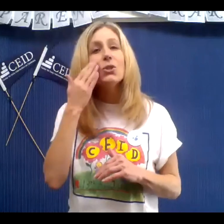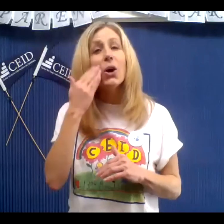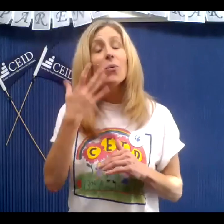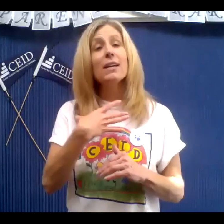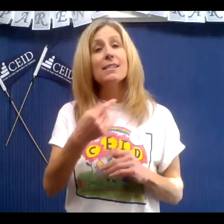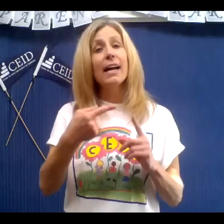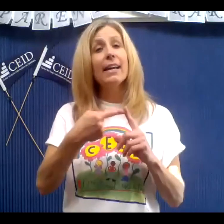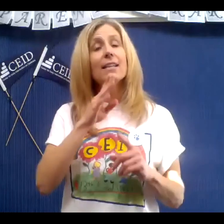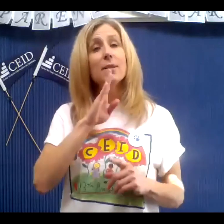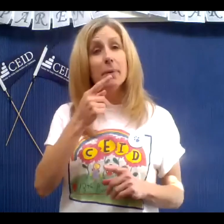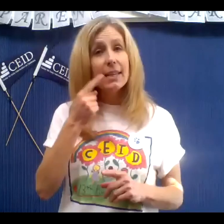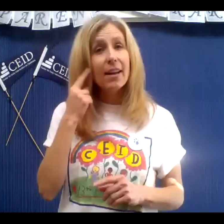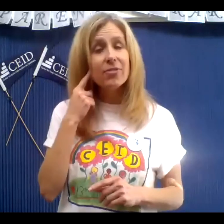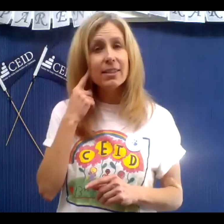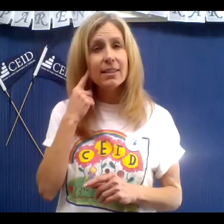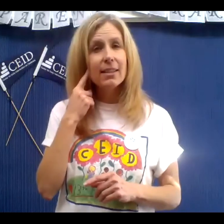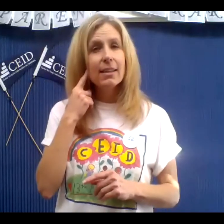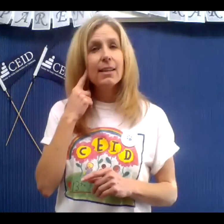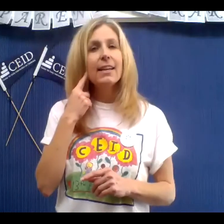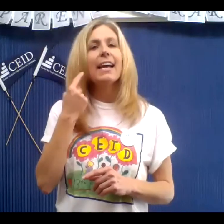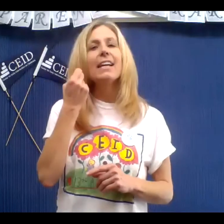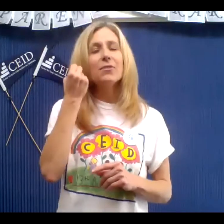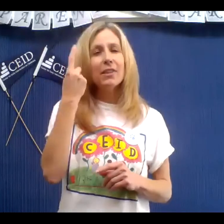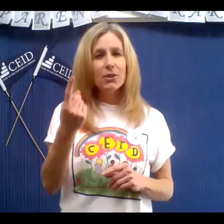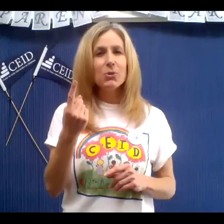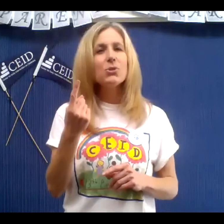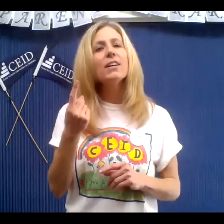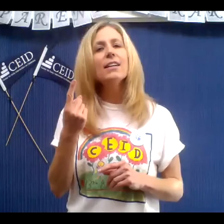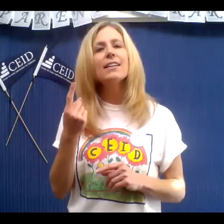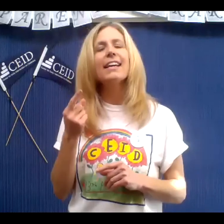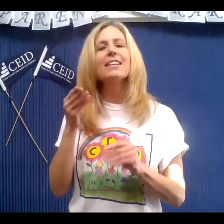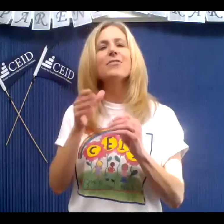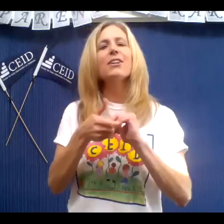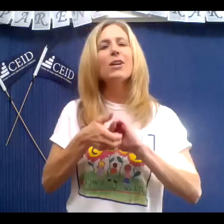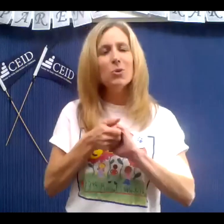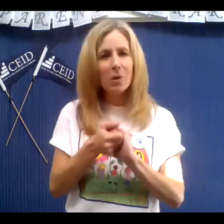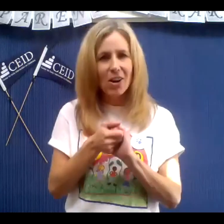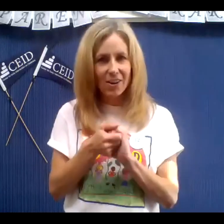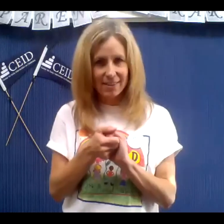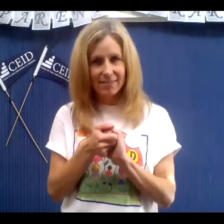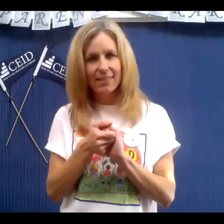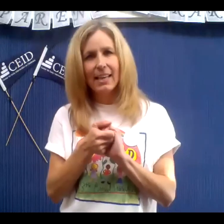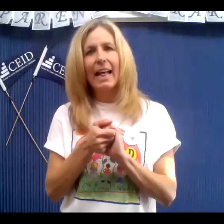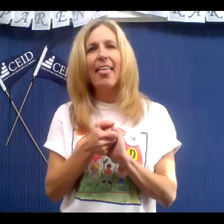To know what it's like to be deaf. And to feel understood and to feel that you belong.